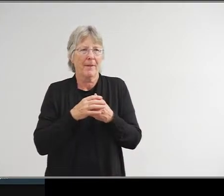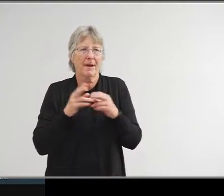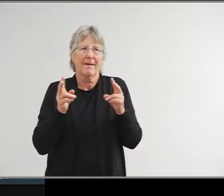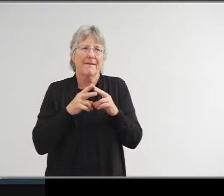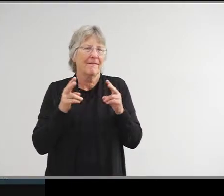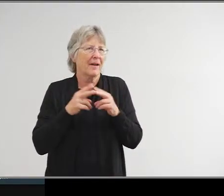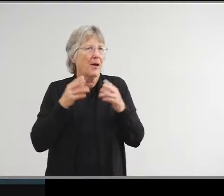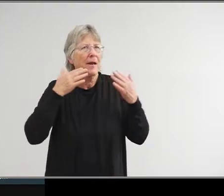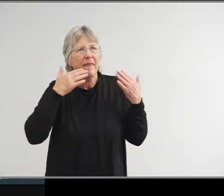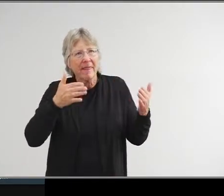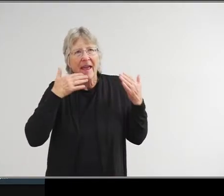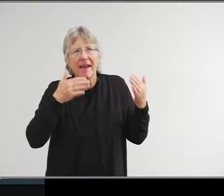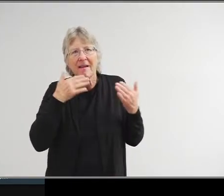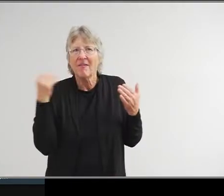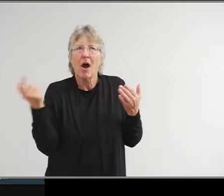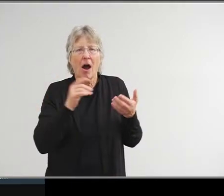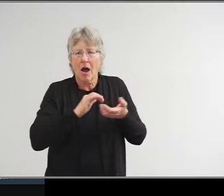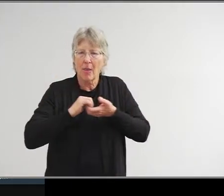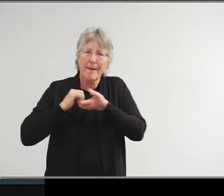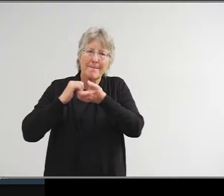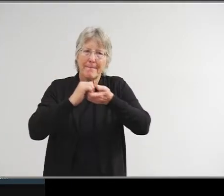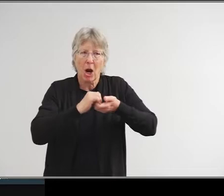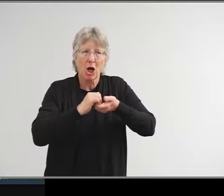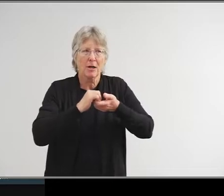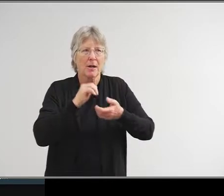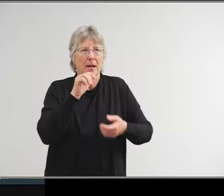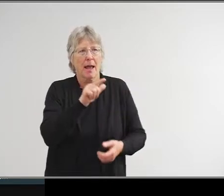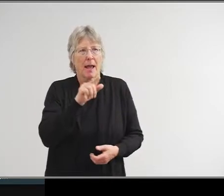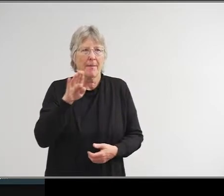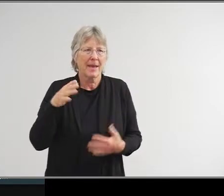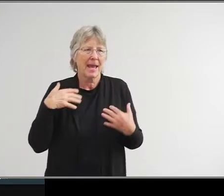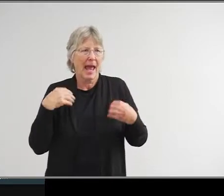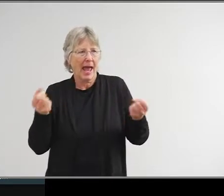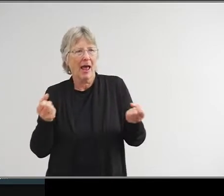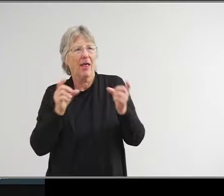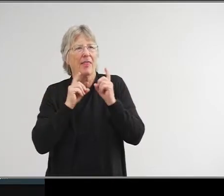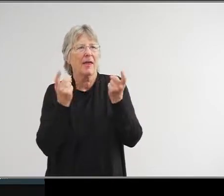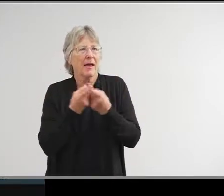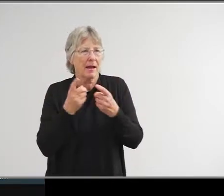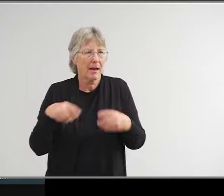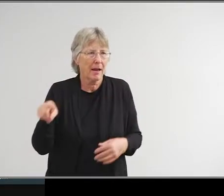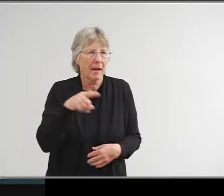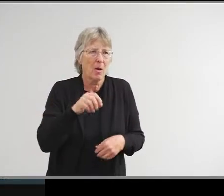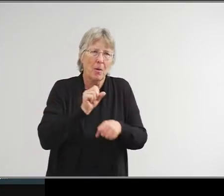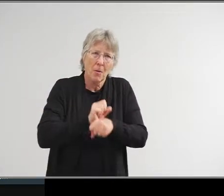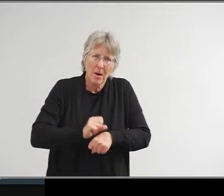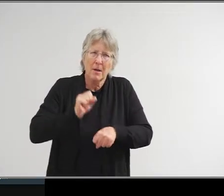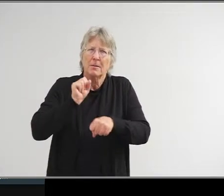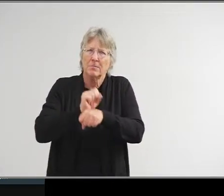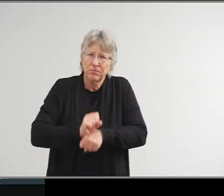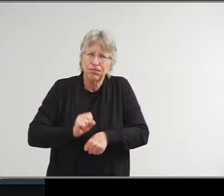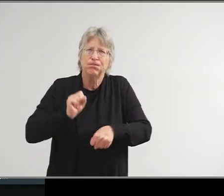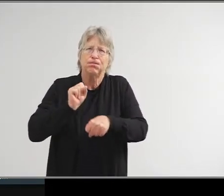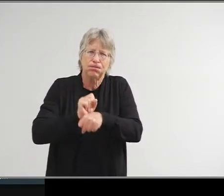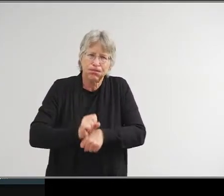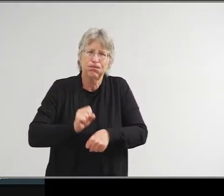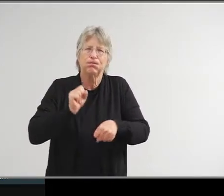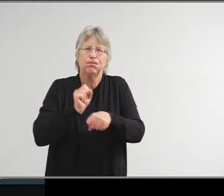to all of our partners at the Long Beach Health Department. They have been working tirelessly in this pandemic